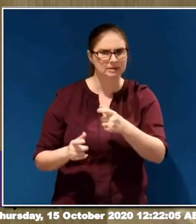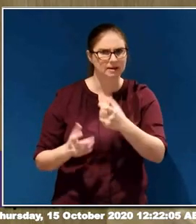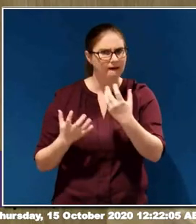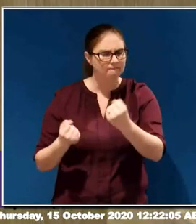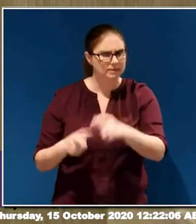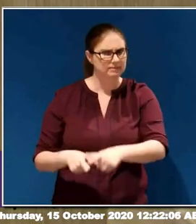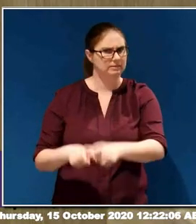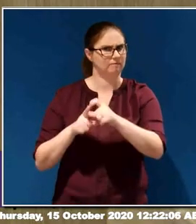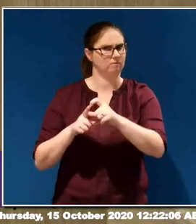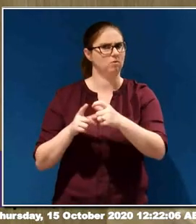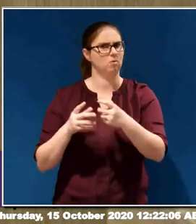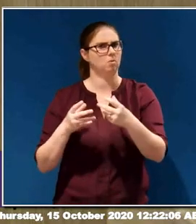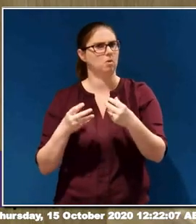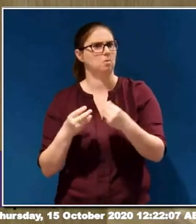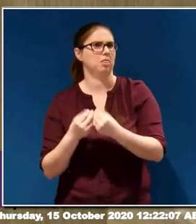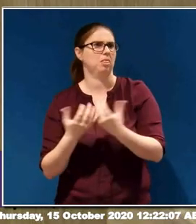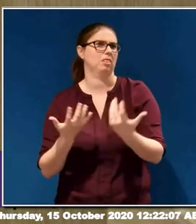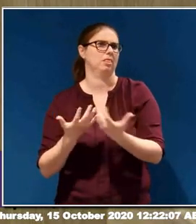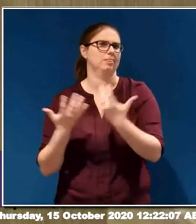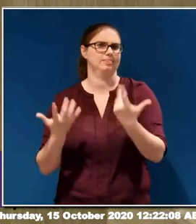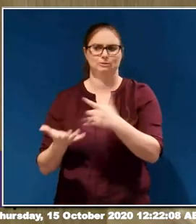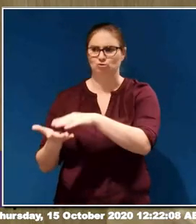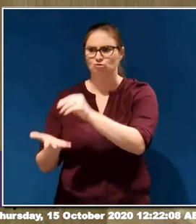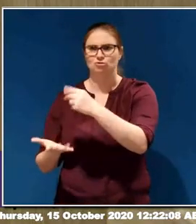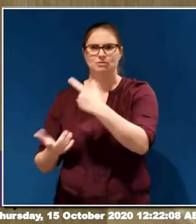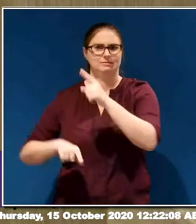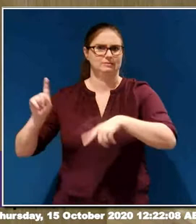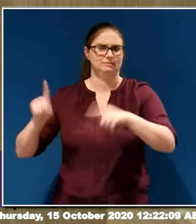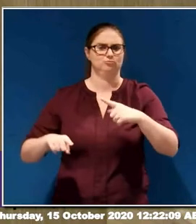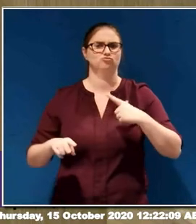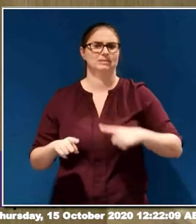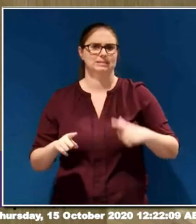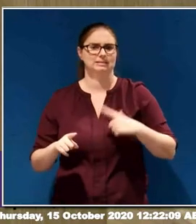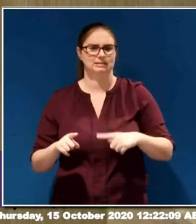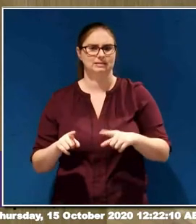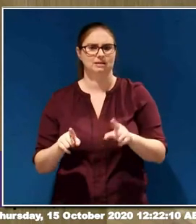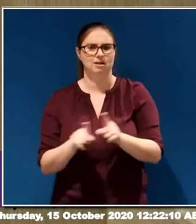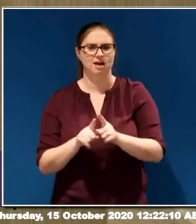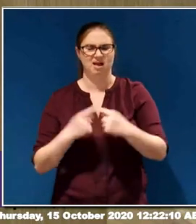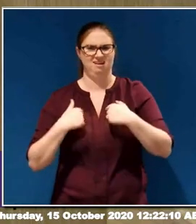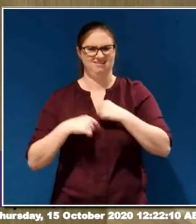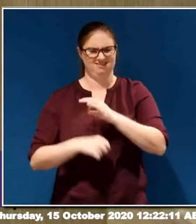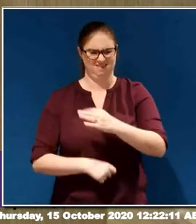guess even what I just said then, I don't like saying it in that way -- I understand.